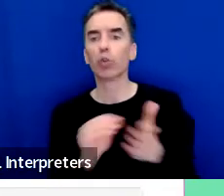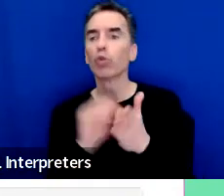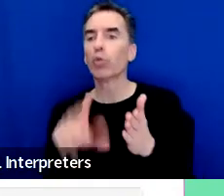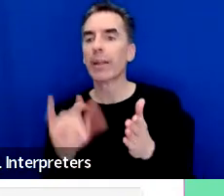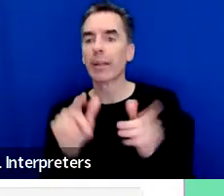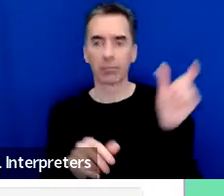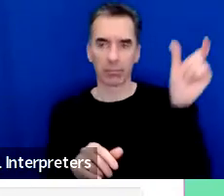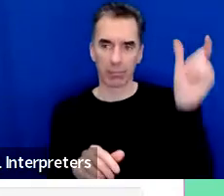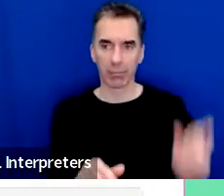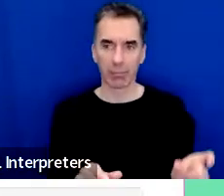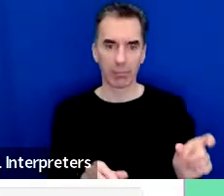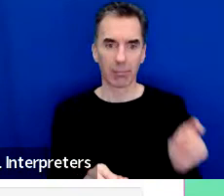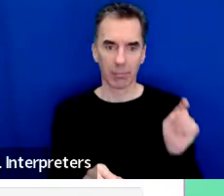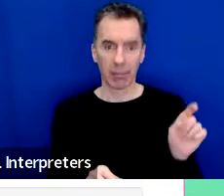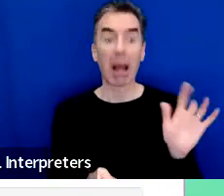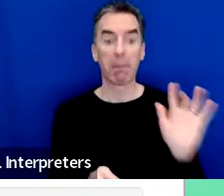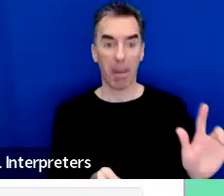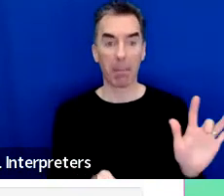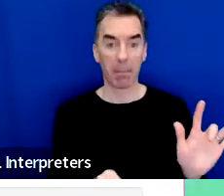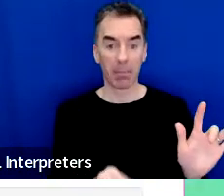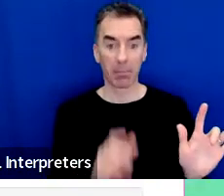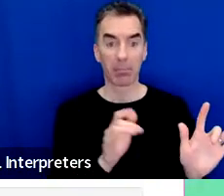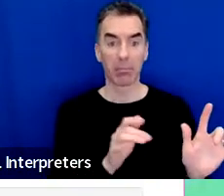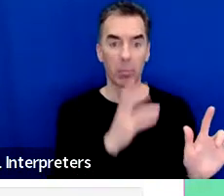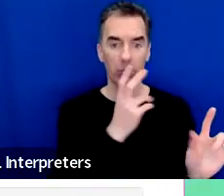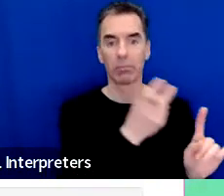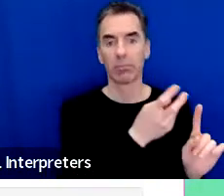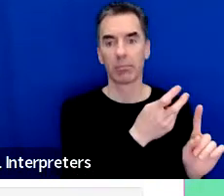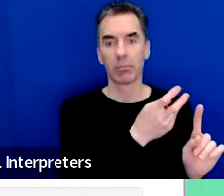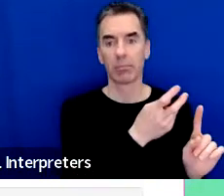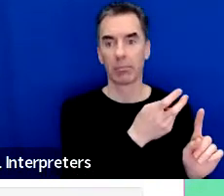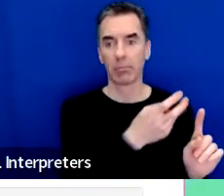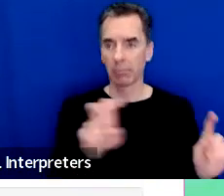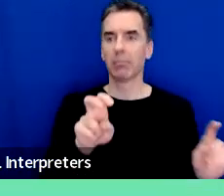So they'll be able to click on that and it will bring them directly, like I said, to their library. Okay,